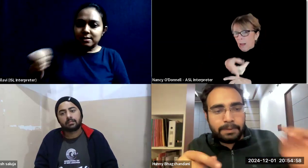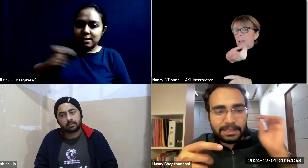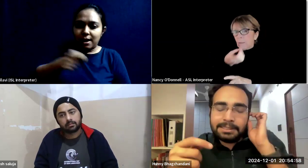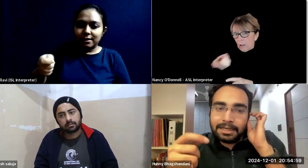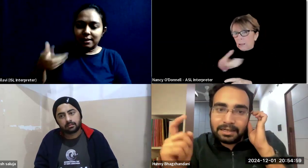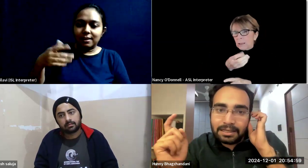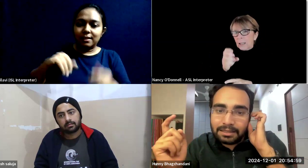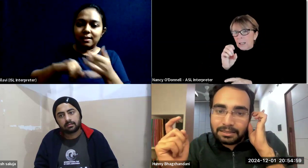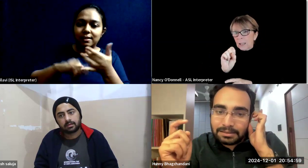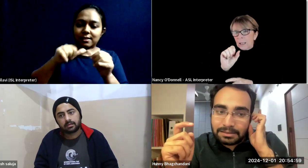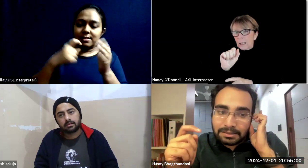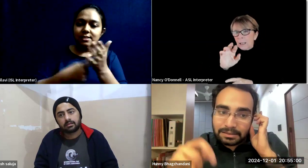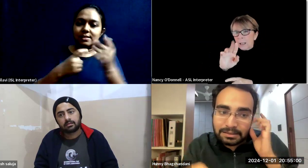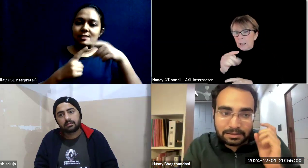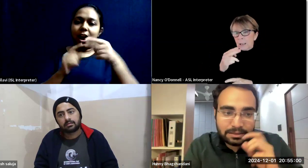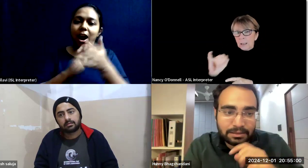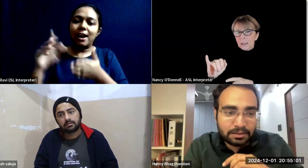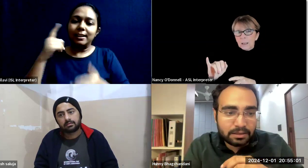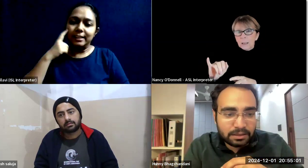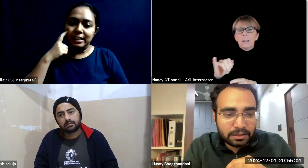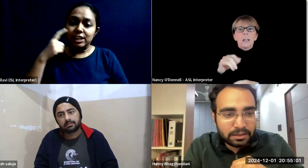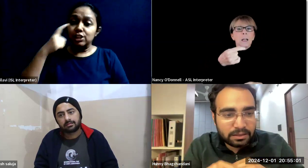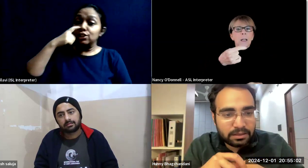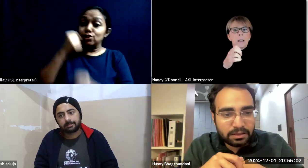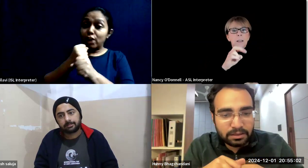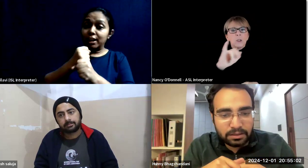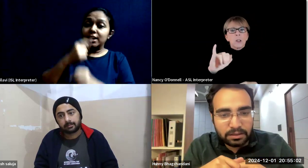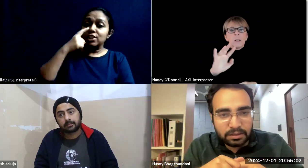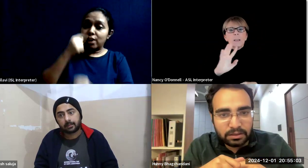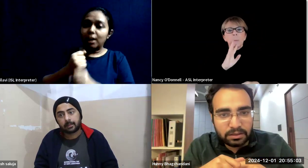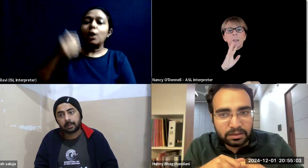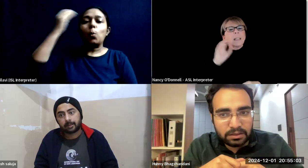Pradip Sinha. [Geri speaking] This is Geri. I know Pradip. He is in SEDB.